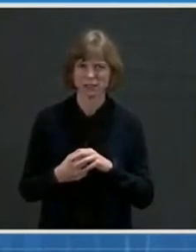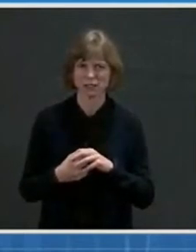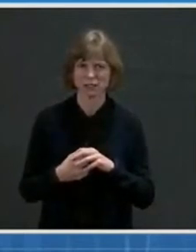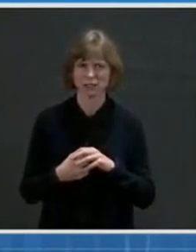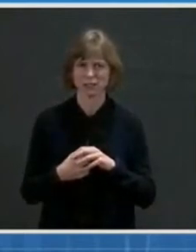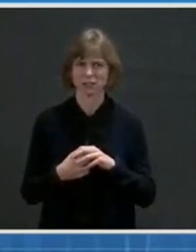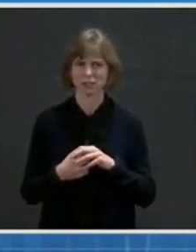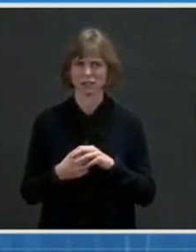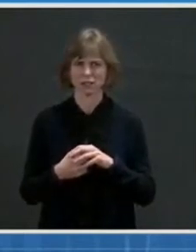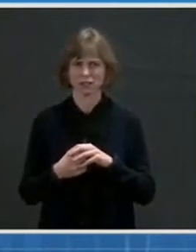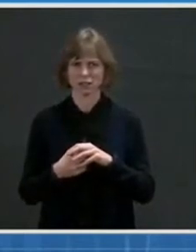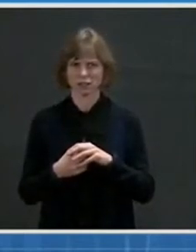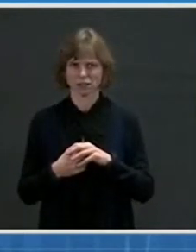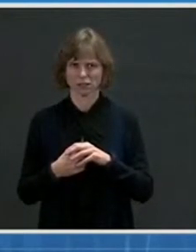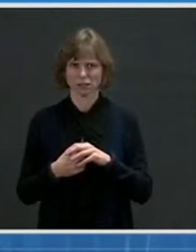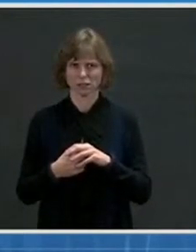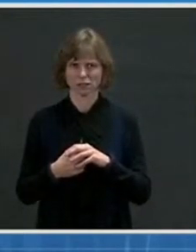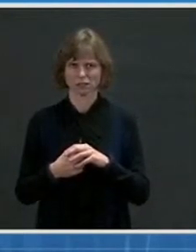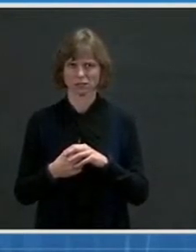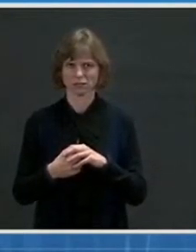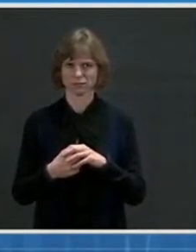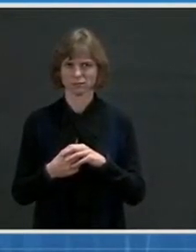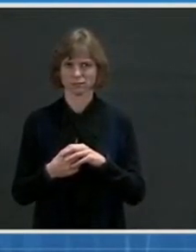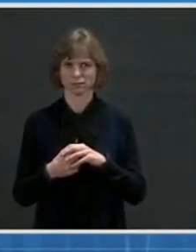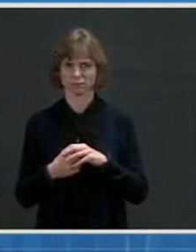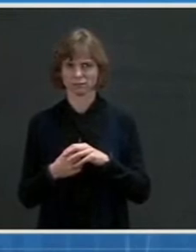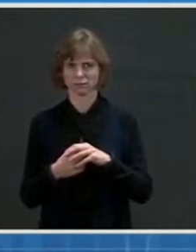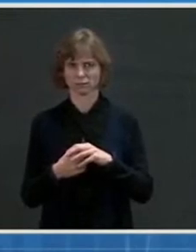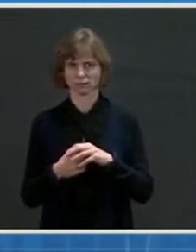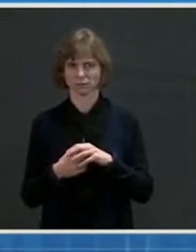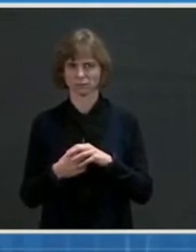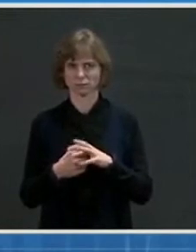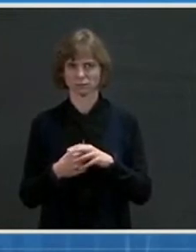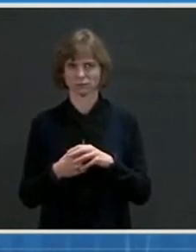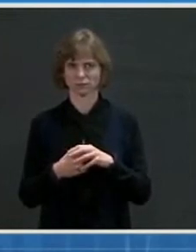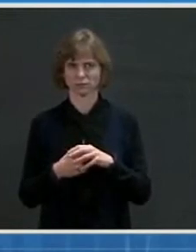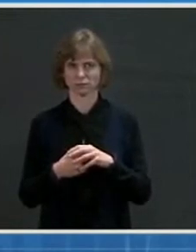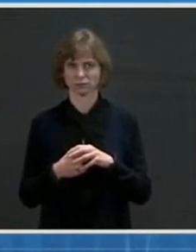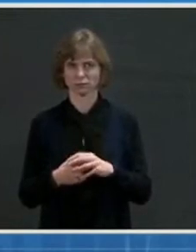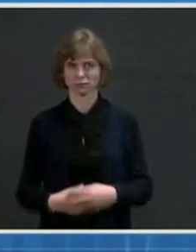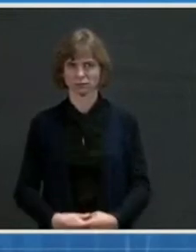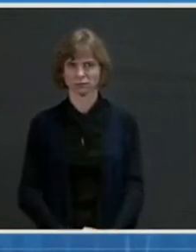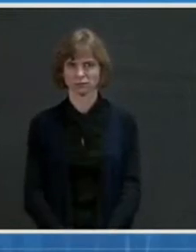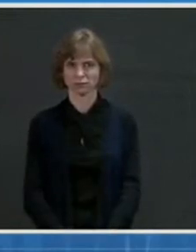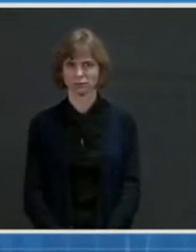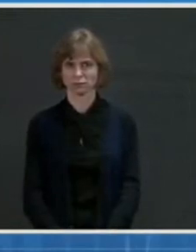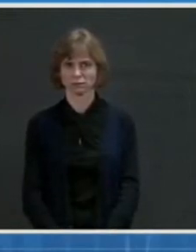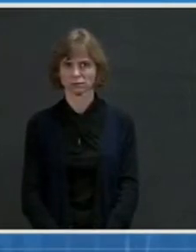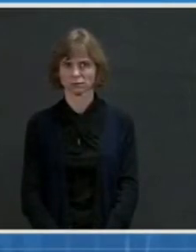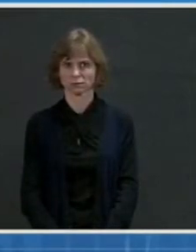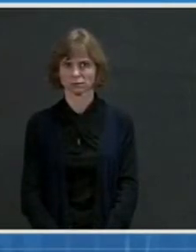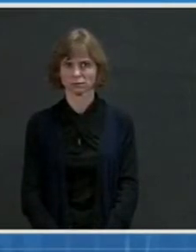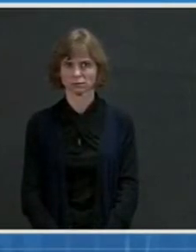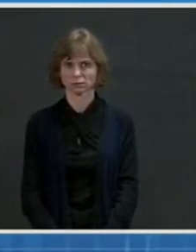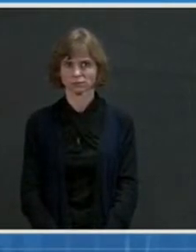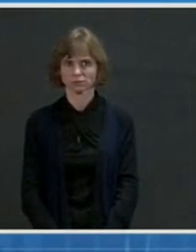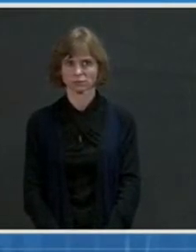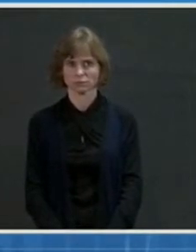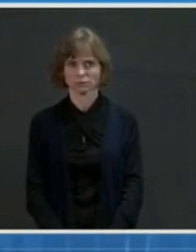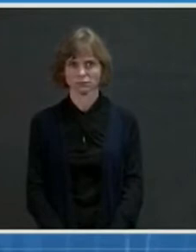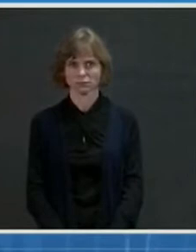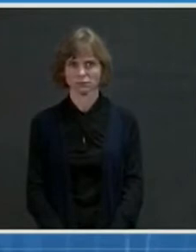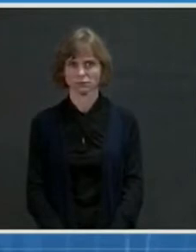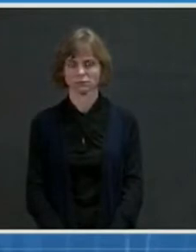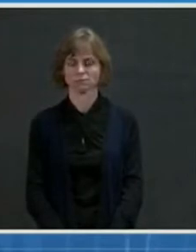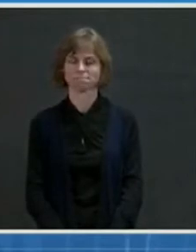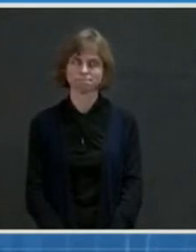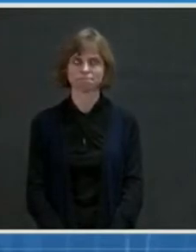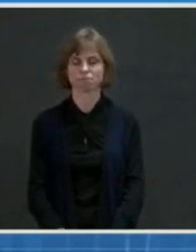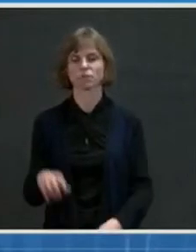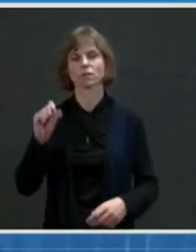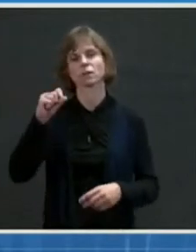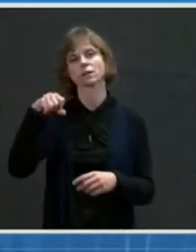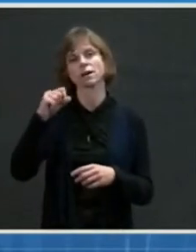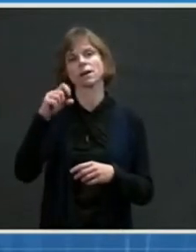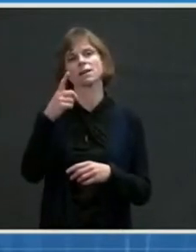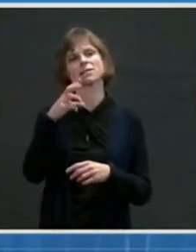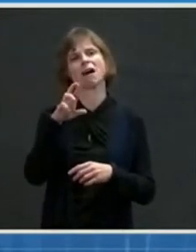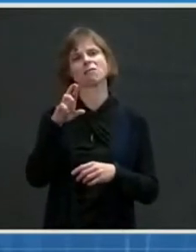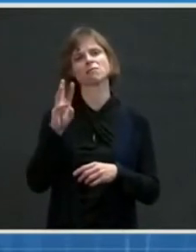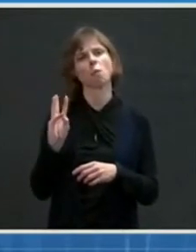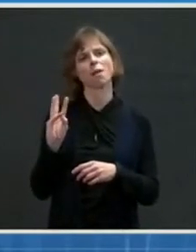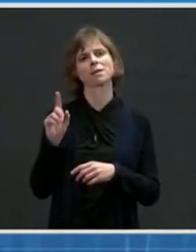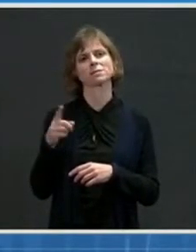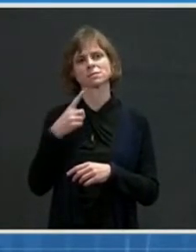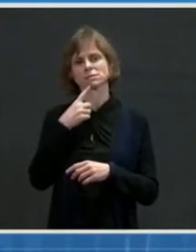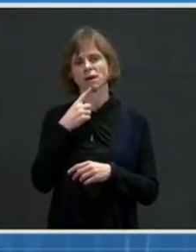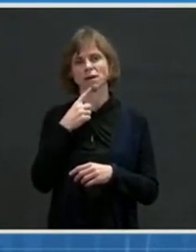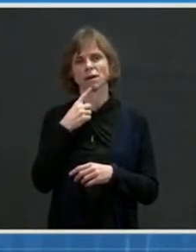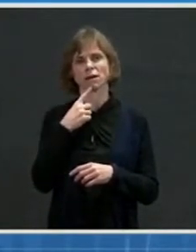YOU CLARIFY WHAT YOU ARE